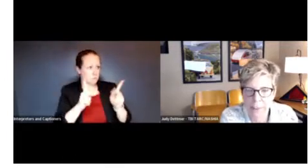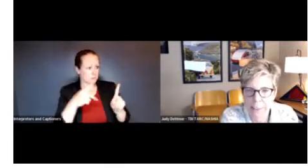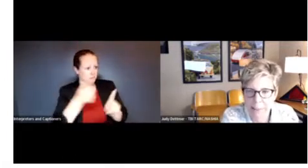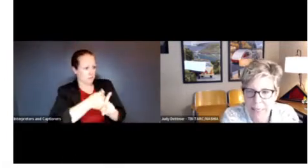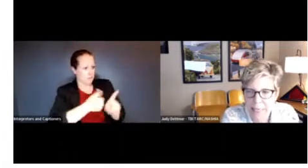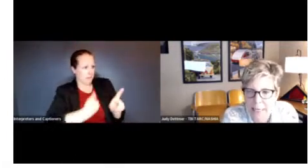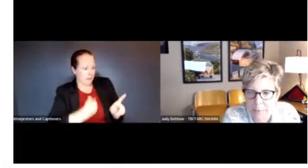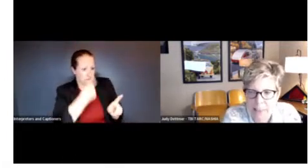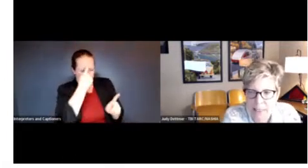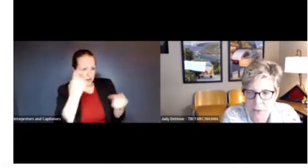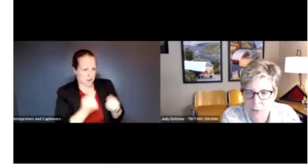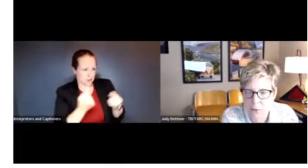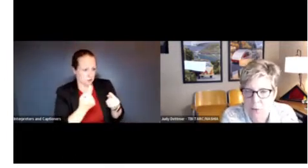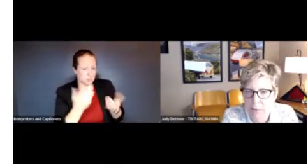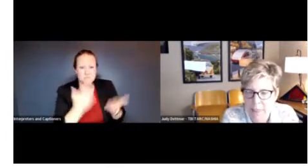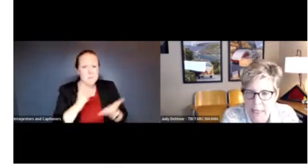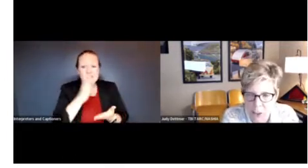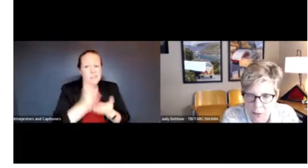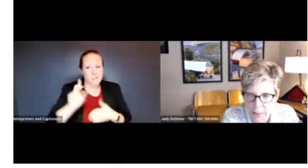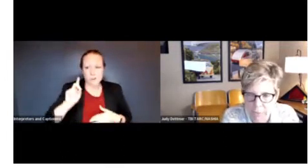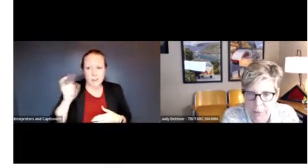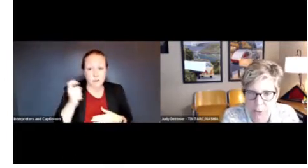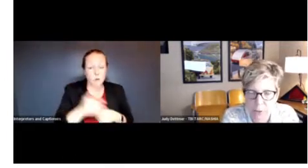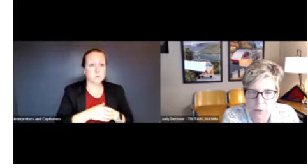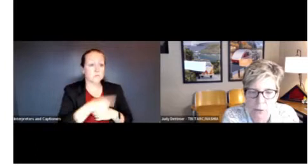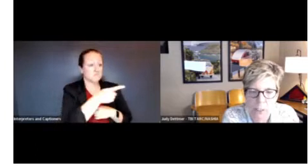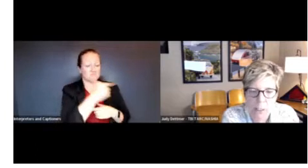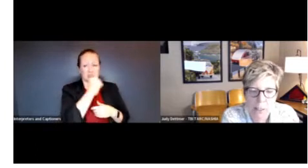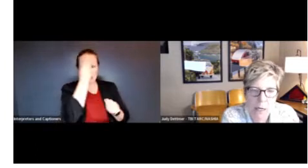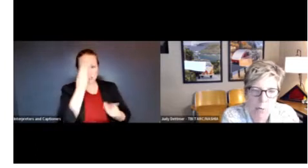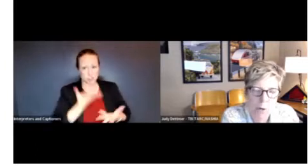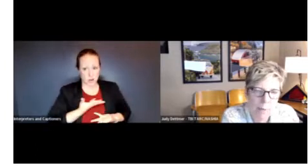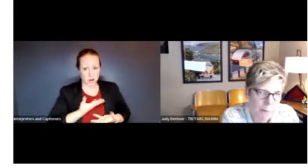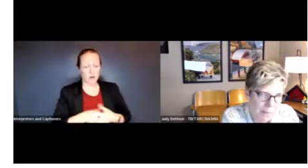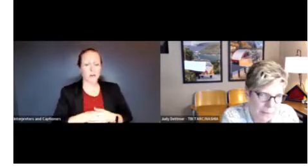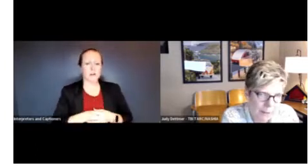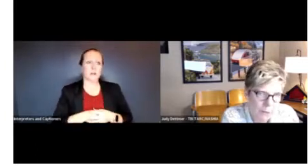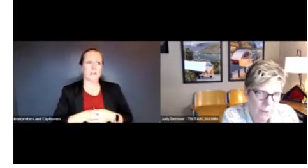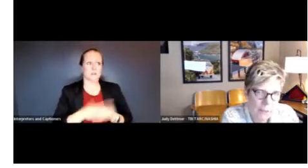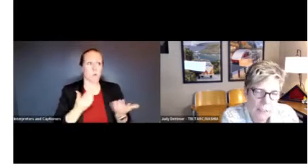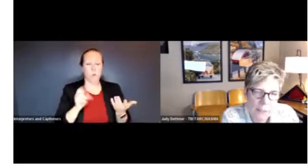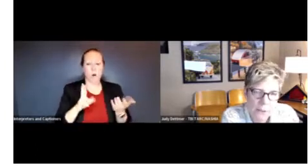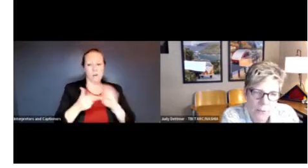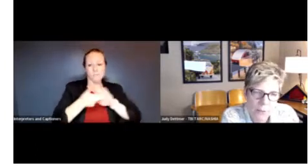because they may not have been diagnosed, or they may not share that information with you, or they have been misdiagnosed. So